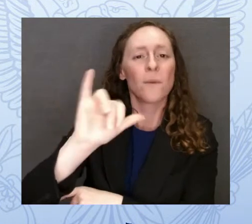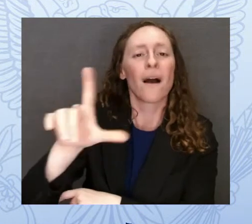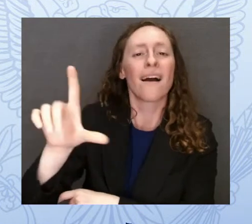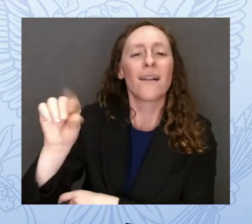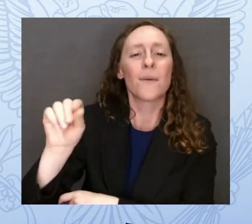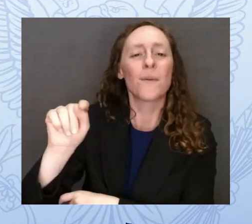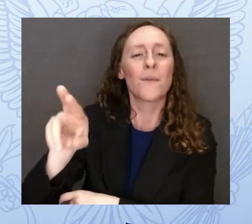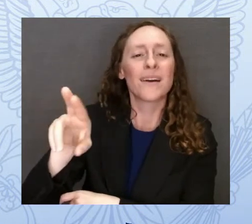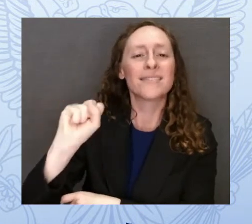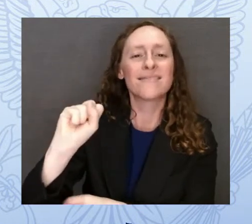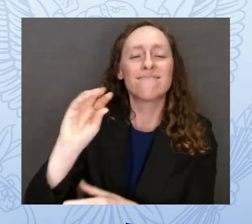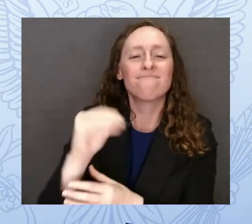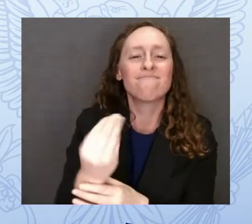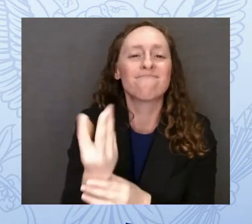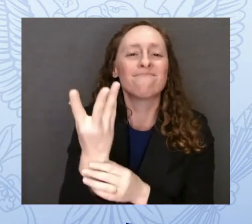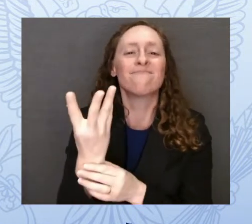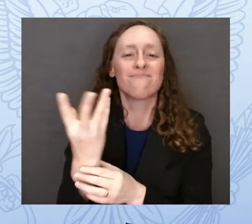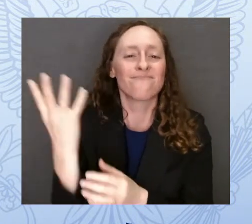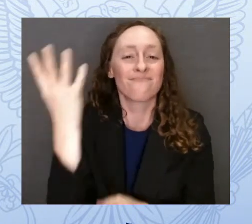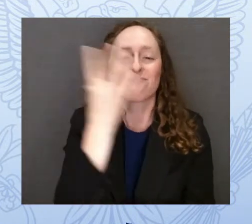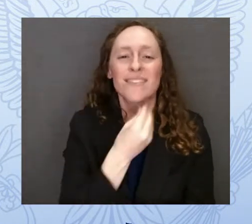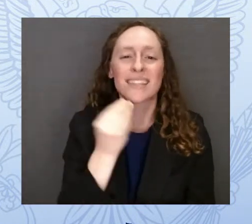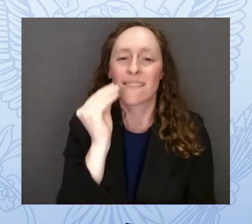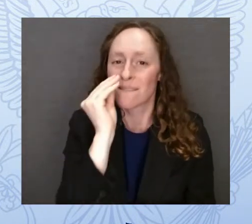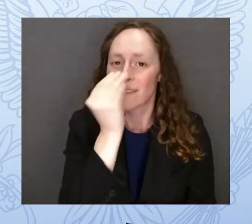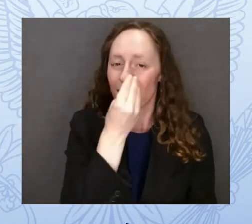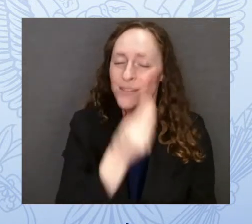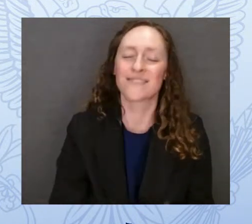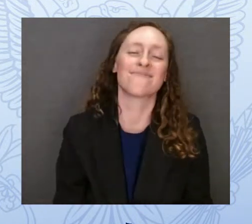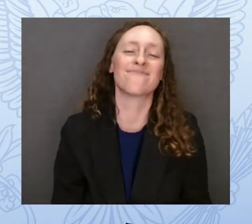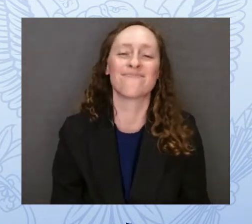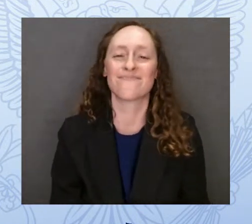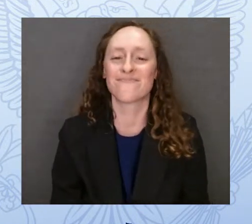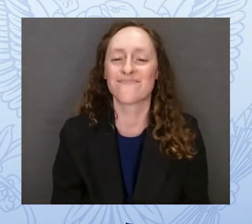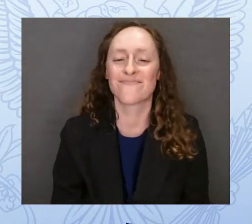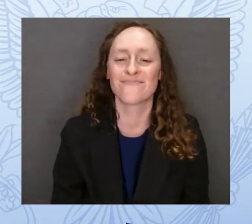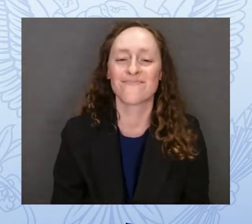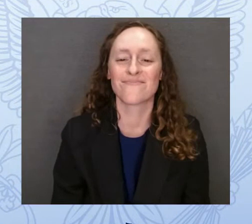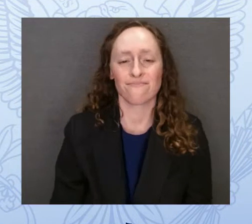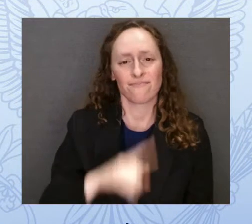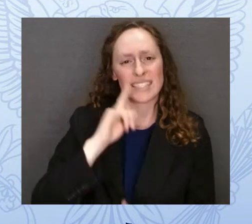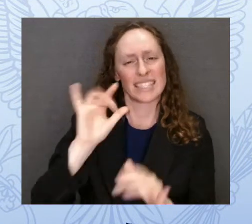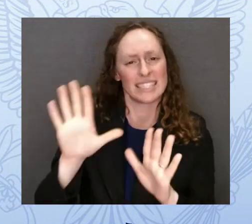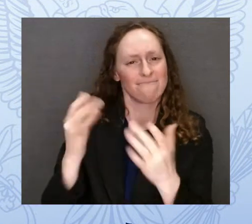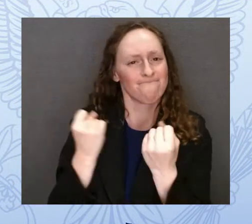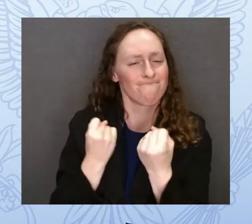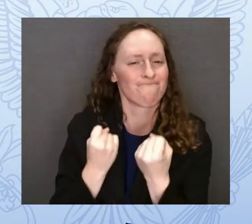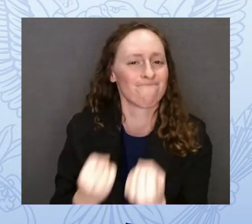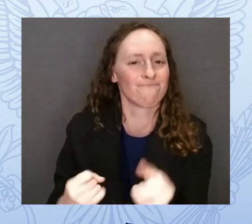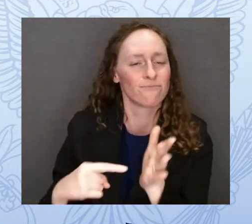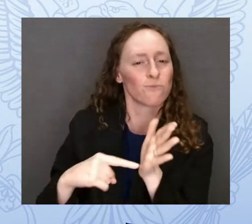our nations bloom stronger and are more radiant together. And throughout this space,